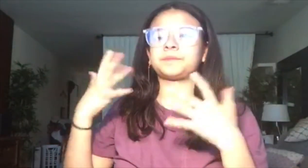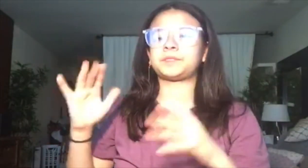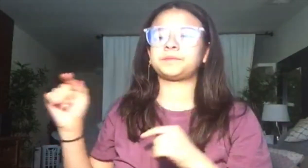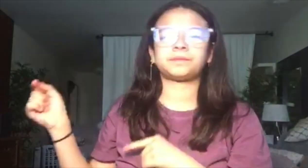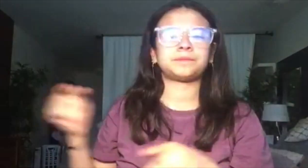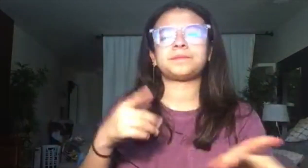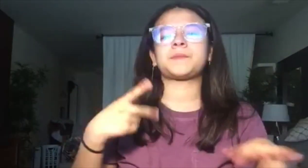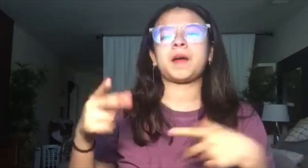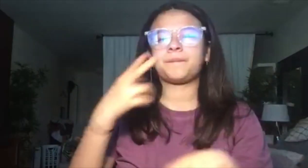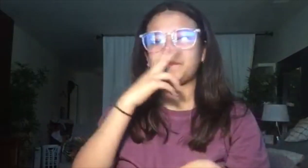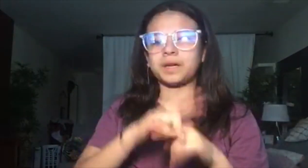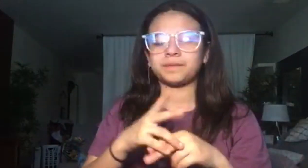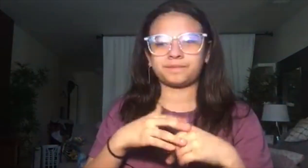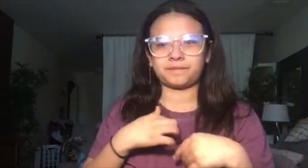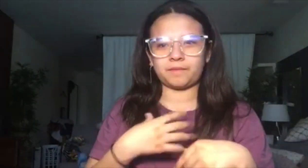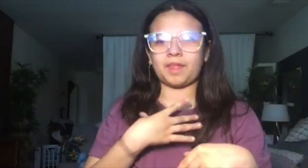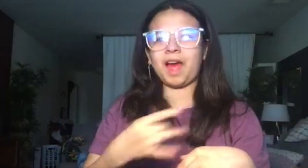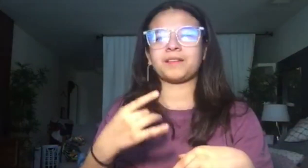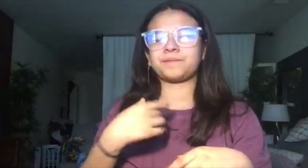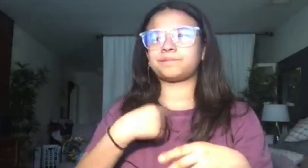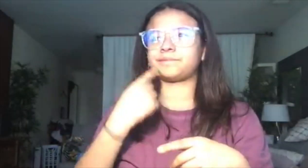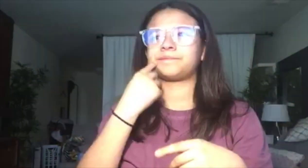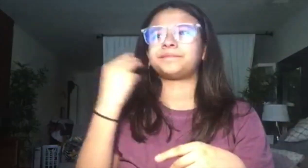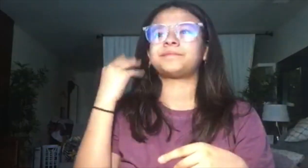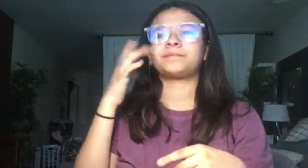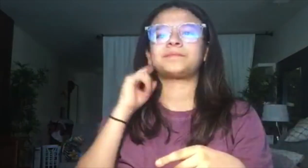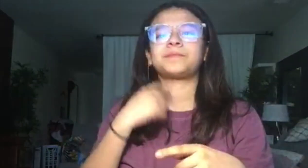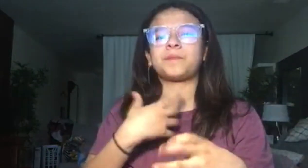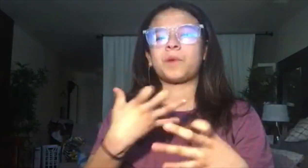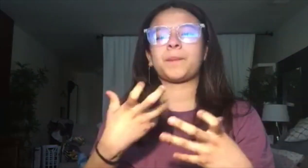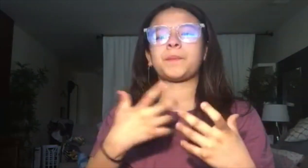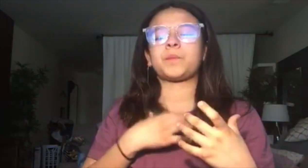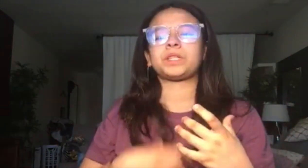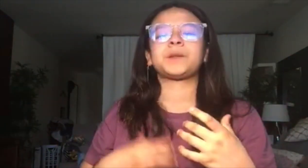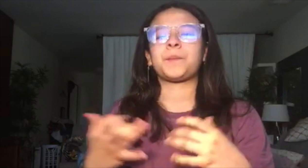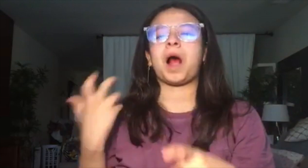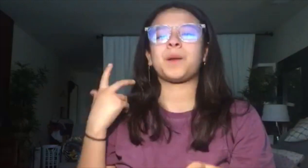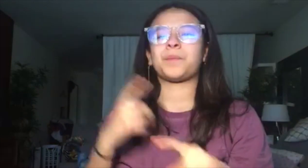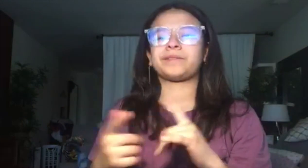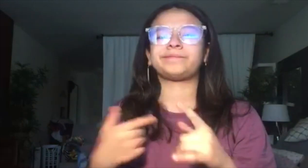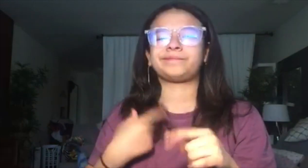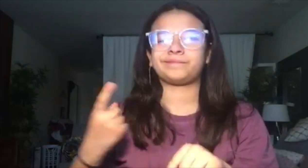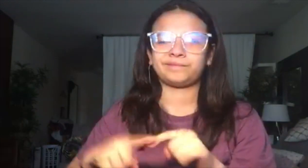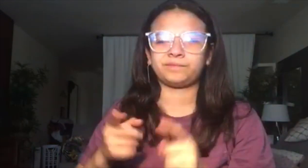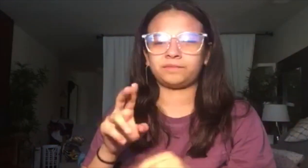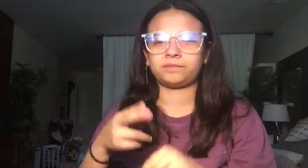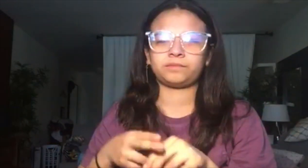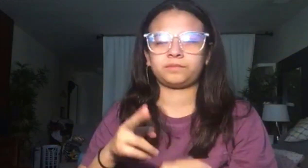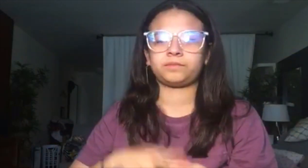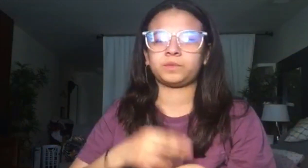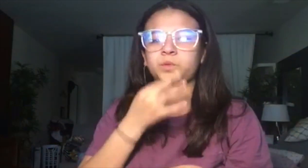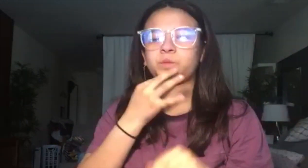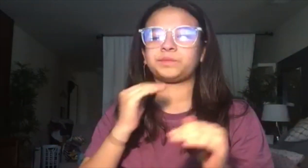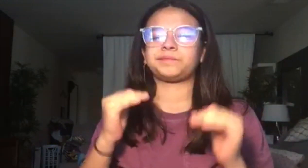parties and then after games and whatever, we had a lot of fun so that was a great memory that I had and I wish we could get that back.